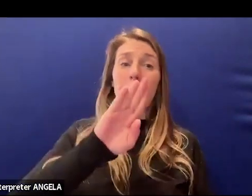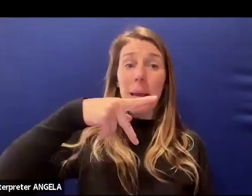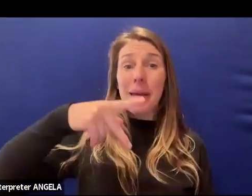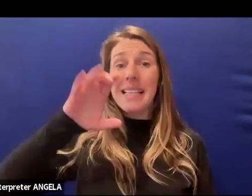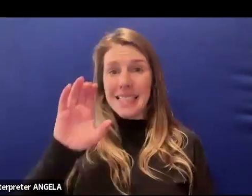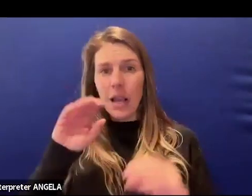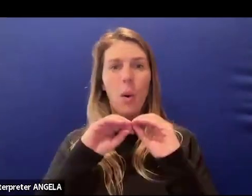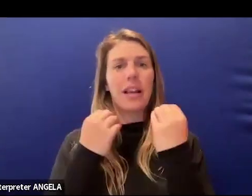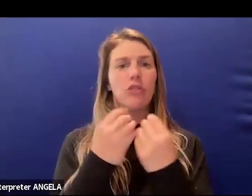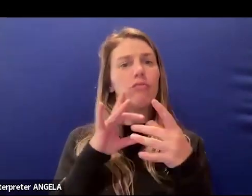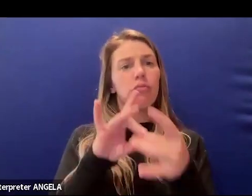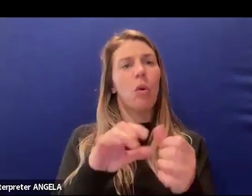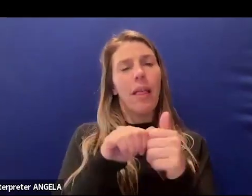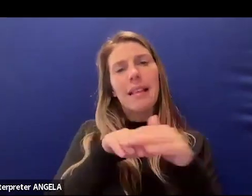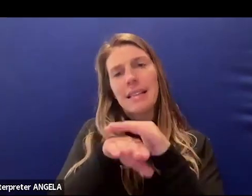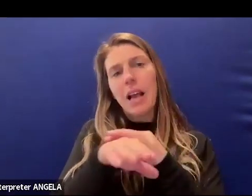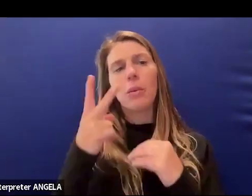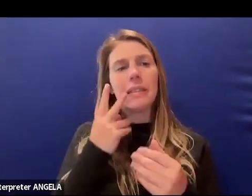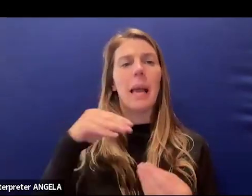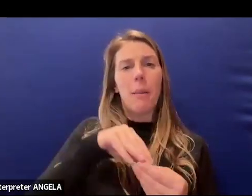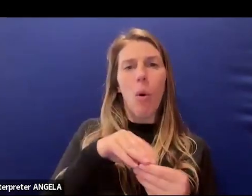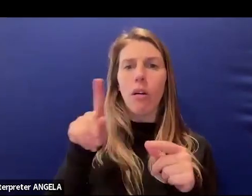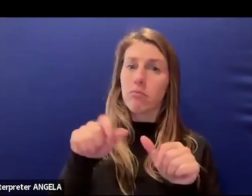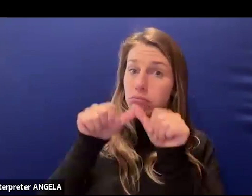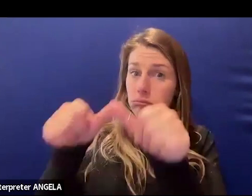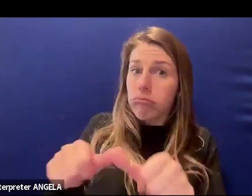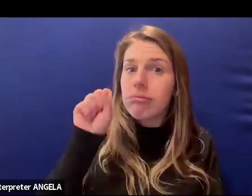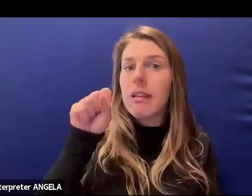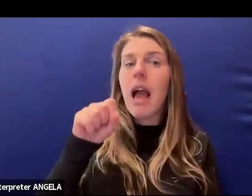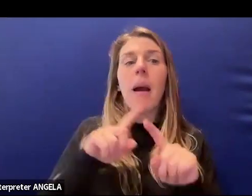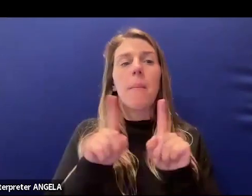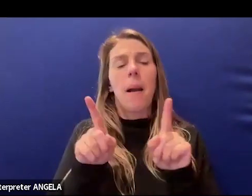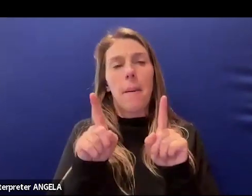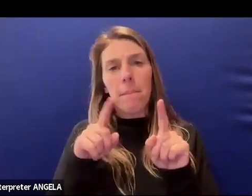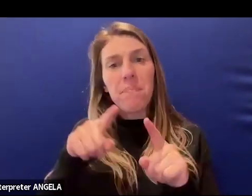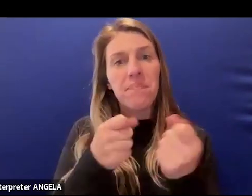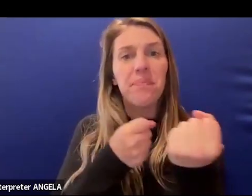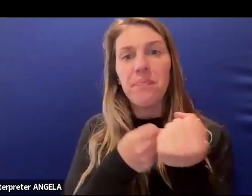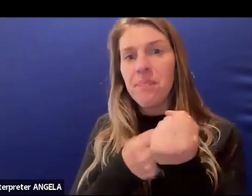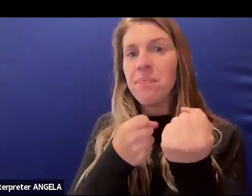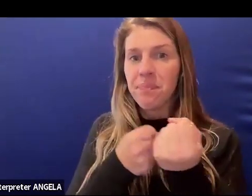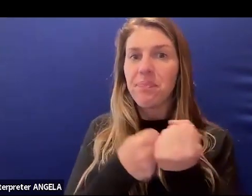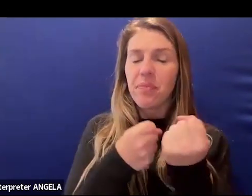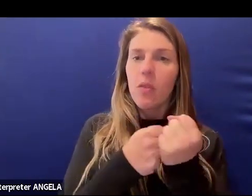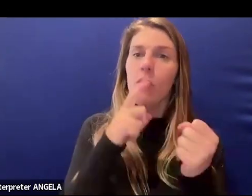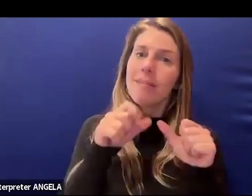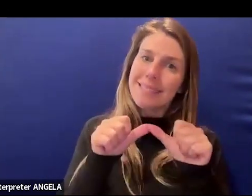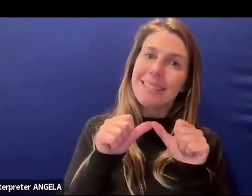as we call them, related to accessibility. They're much more interested and much more engaged, but this has been advocacy that's helped over a prolonged period.